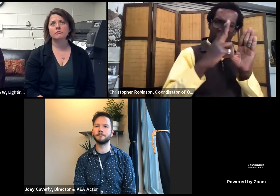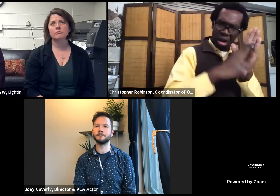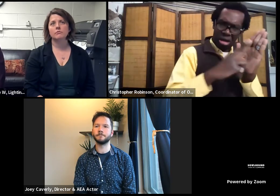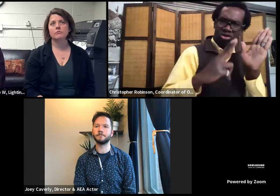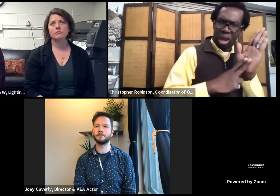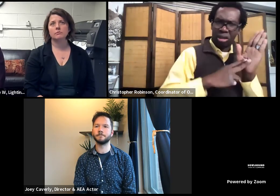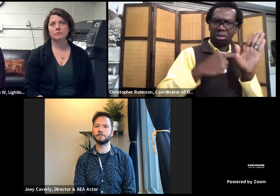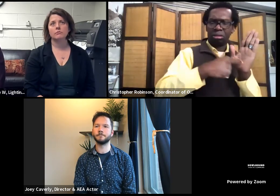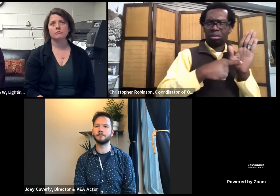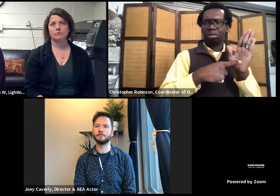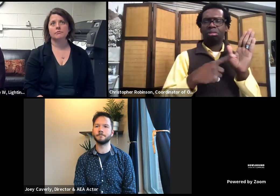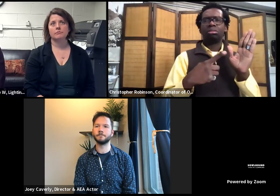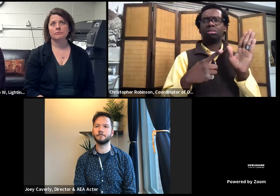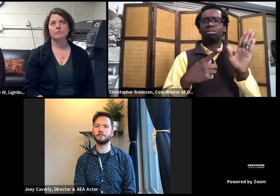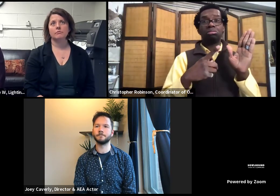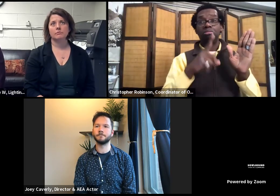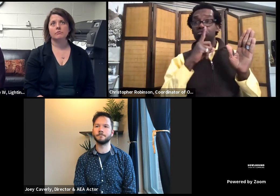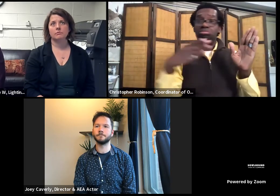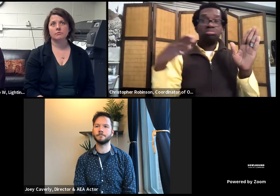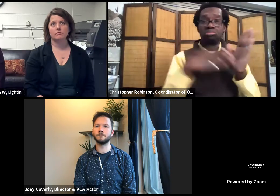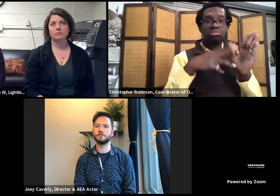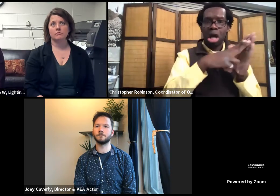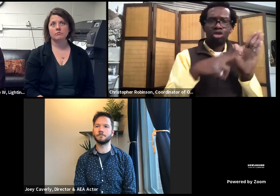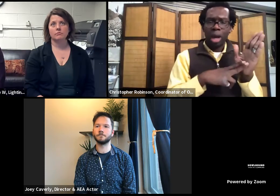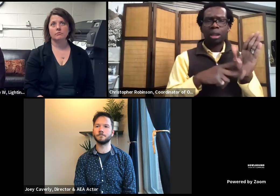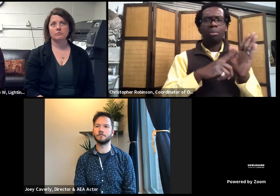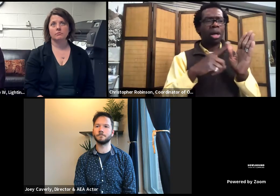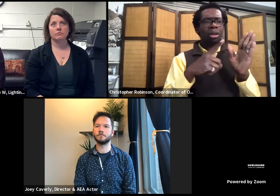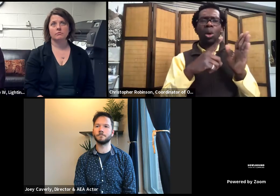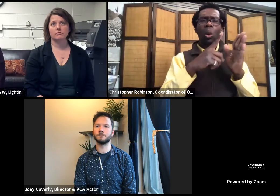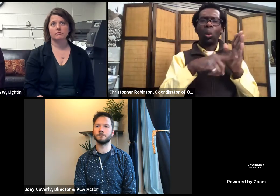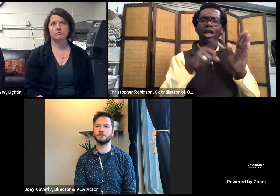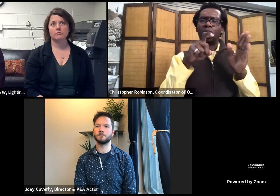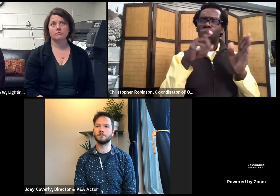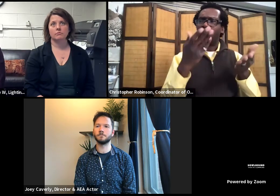about having that contract, nothing against contracts,